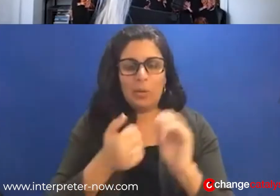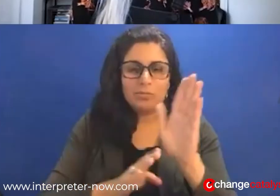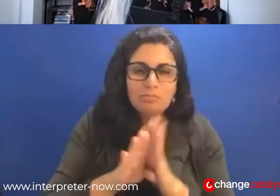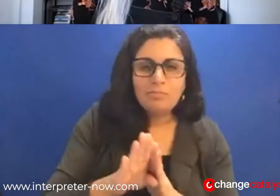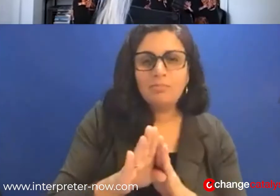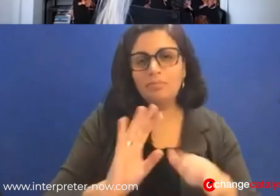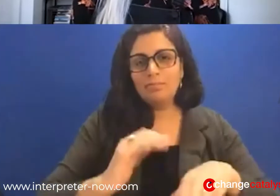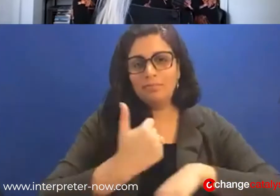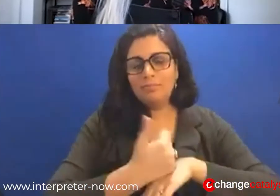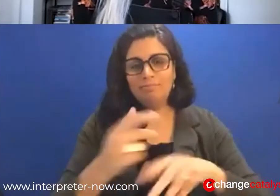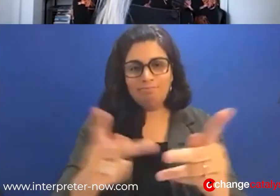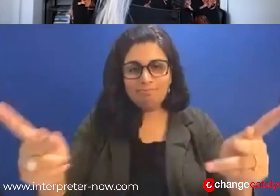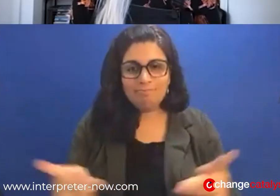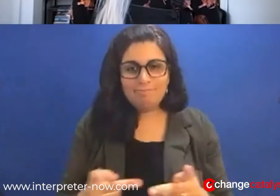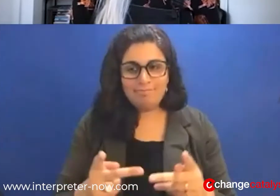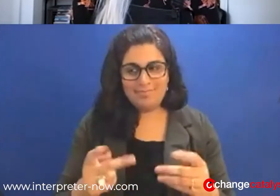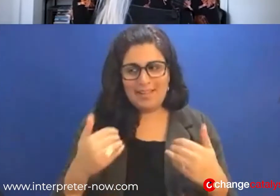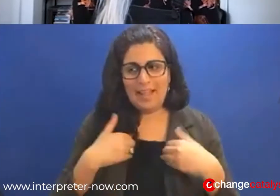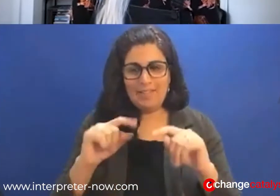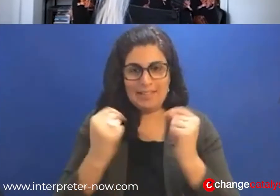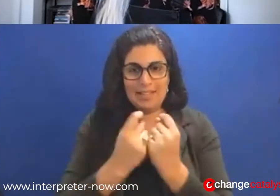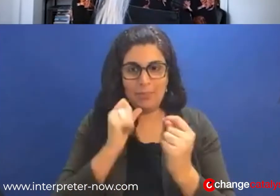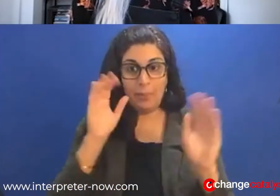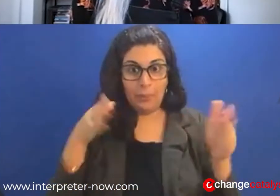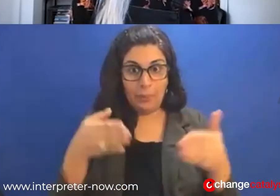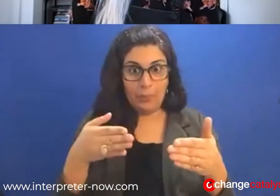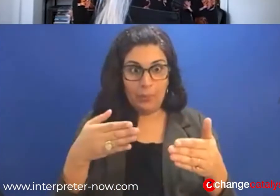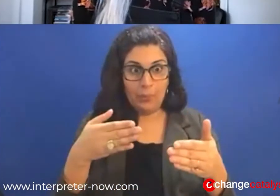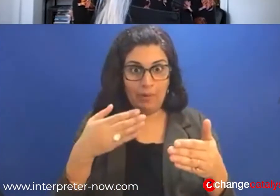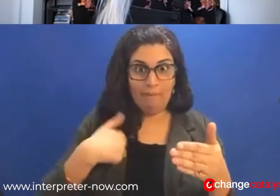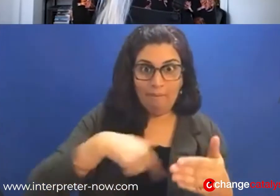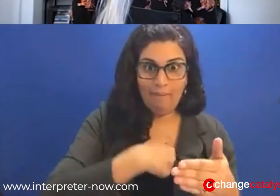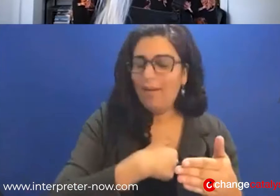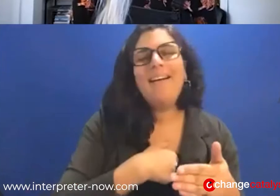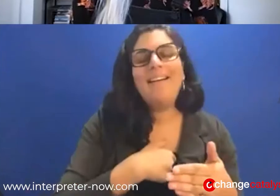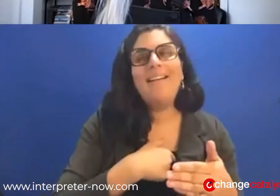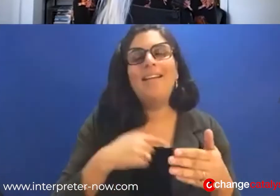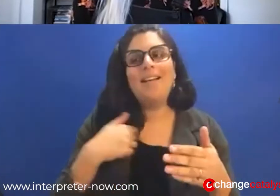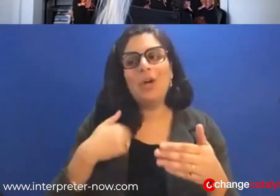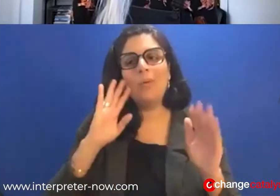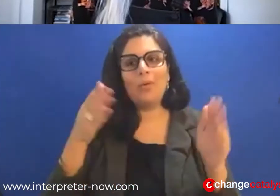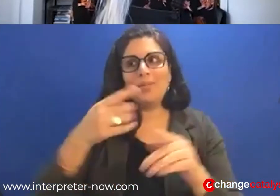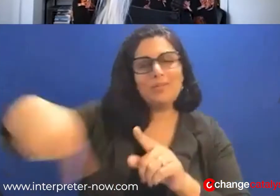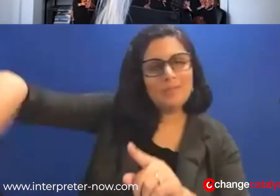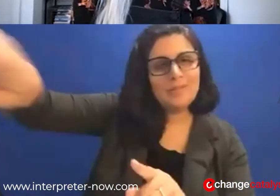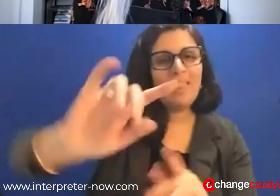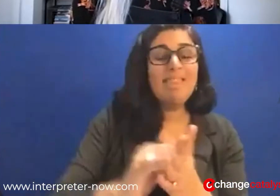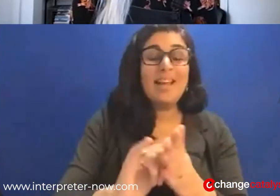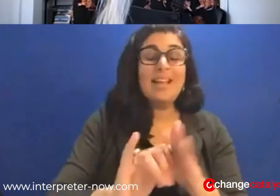a team that isn't centered around us. I think that that's a very important thing about how we're building OwnTrail.